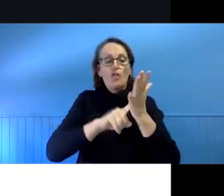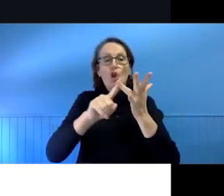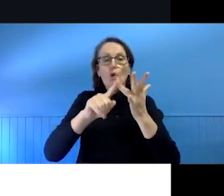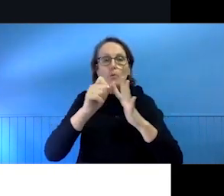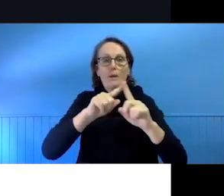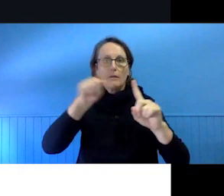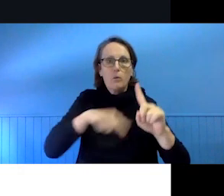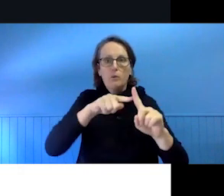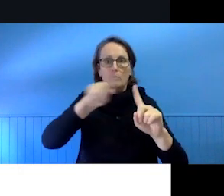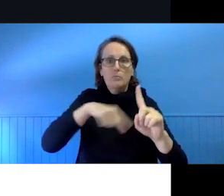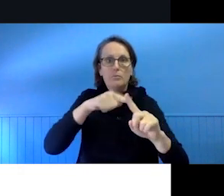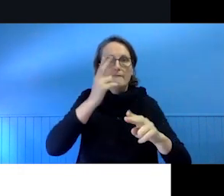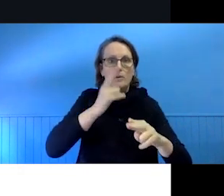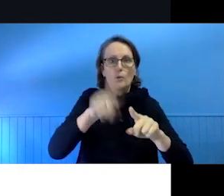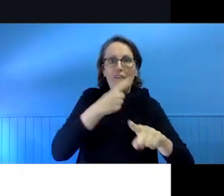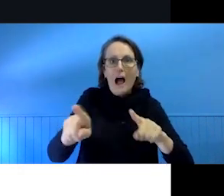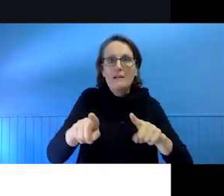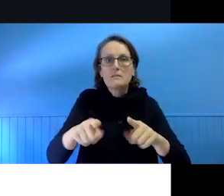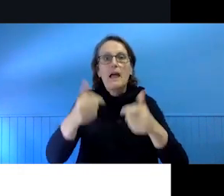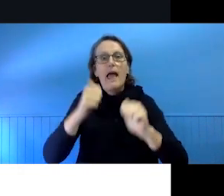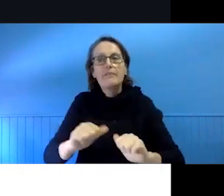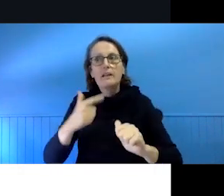At the beginning of the crisis, when we're in the very early days, when